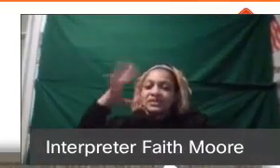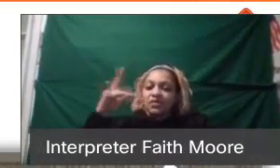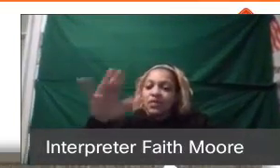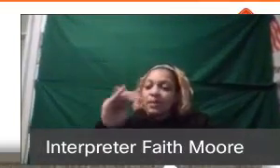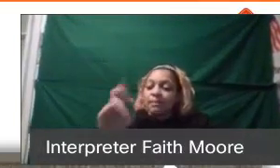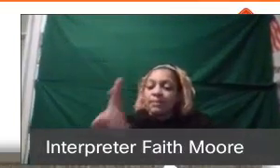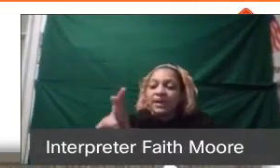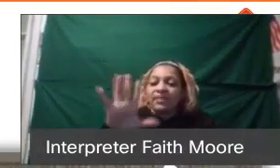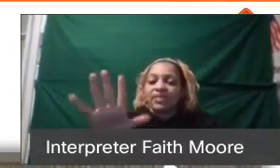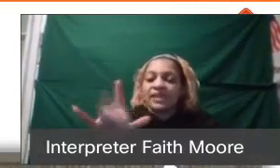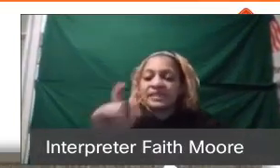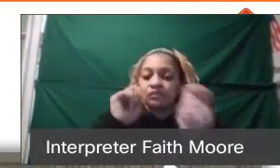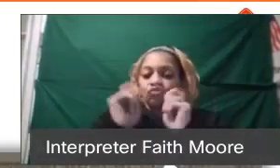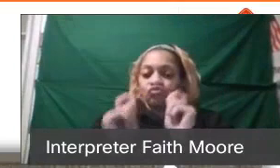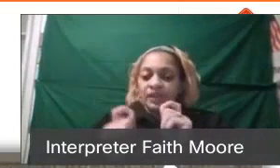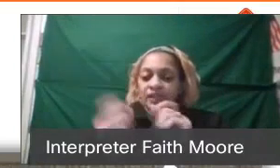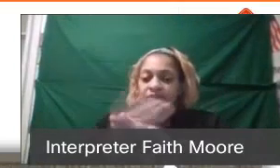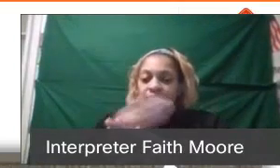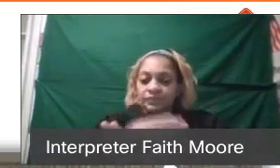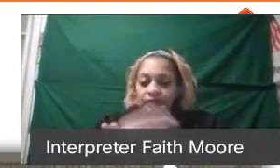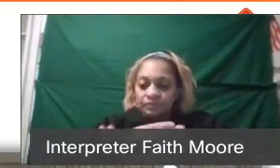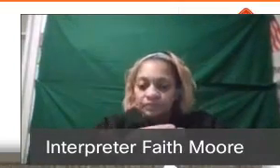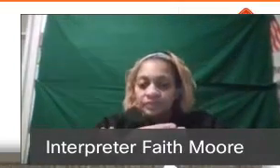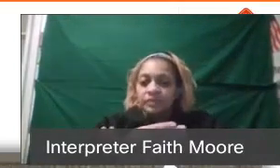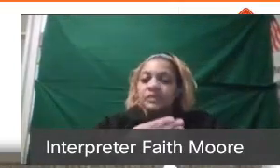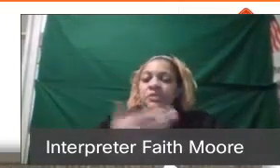But, yeah, other than that, we.